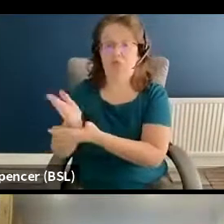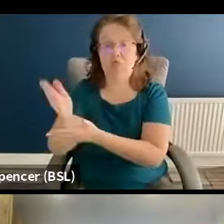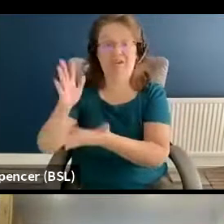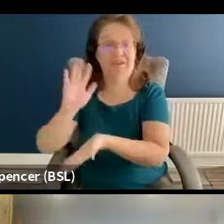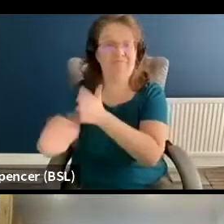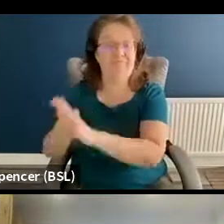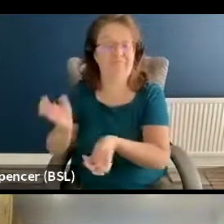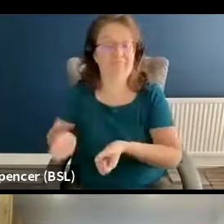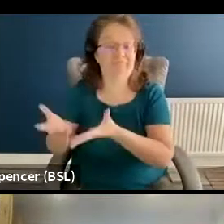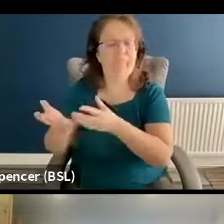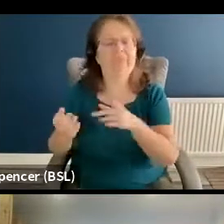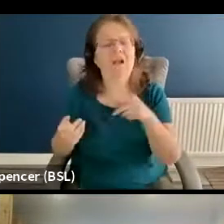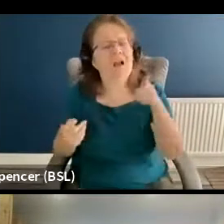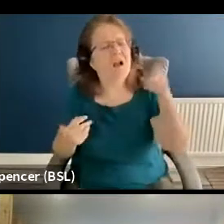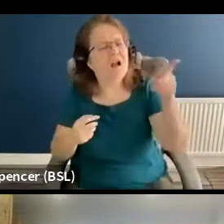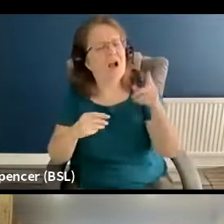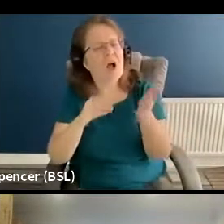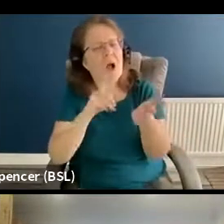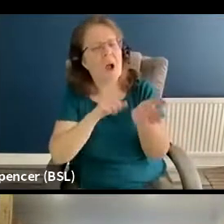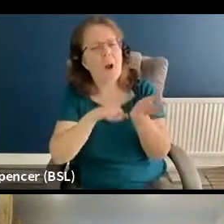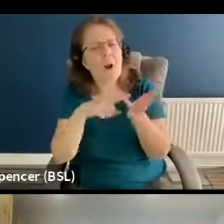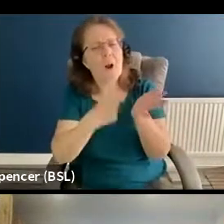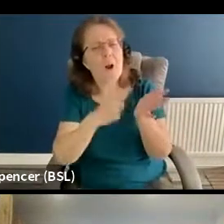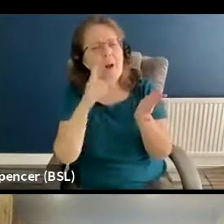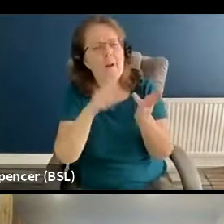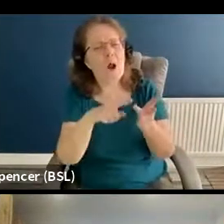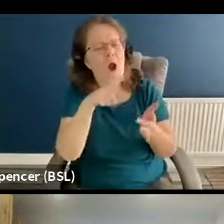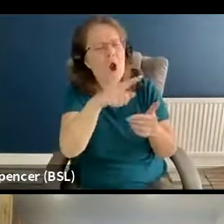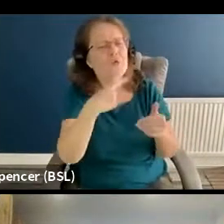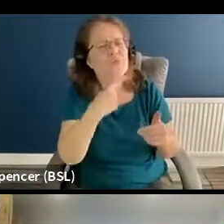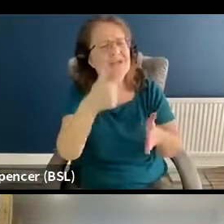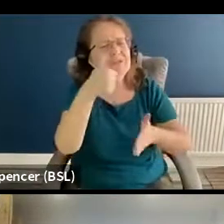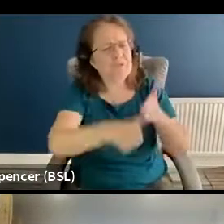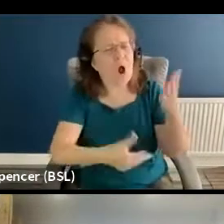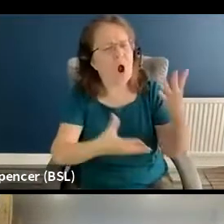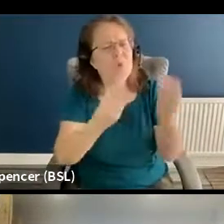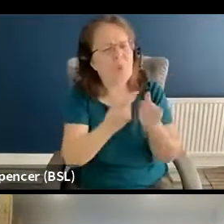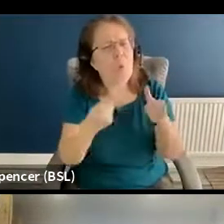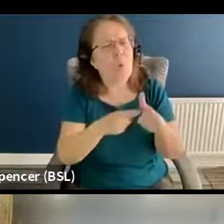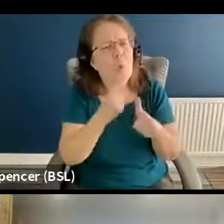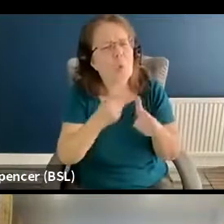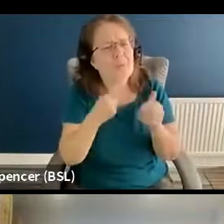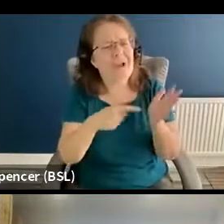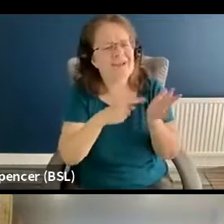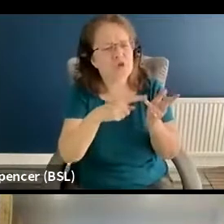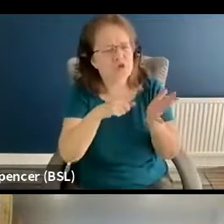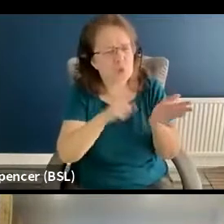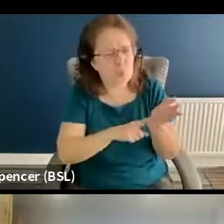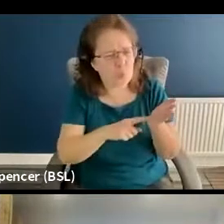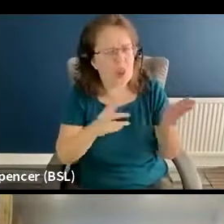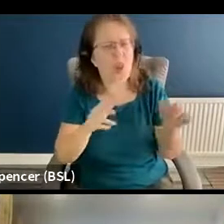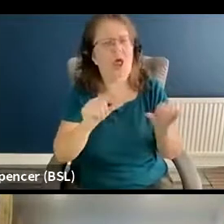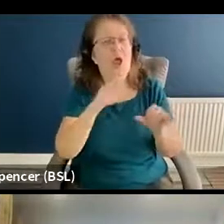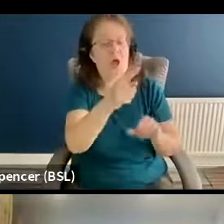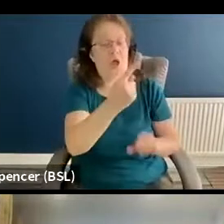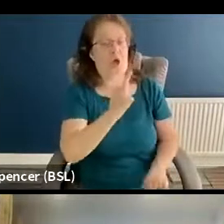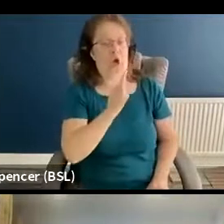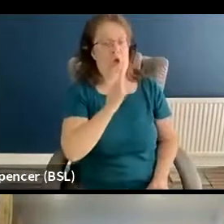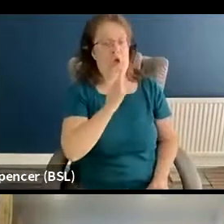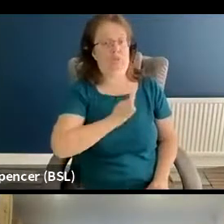that. You start with automated tools. What, as a user experience evaluator what do you do then?